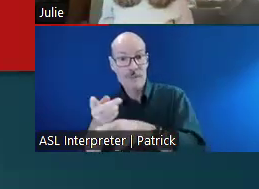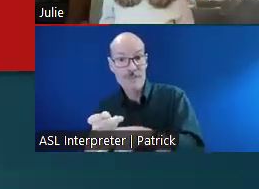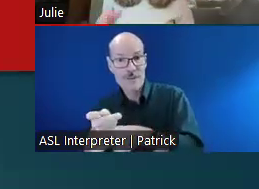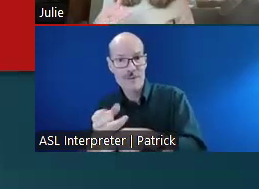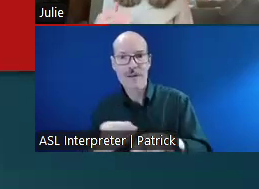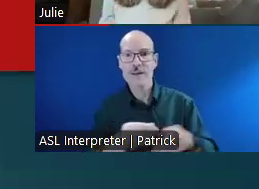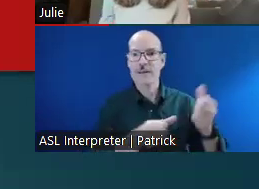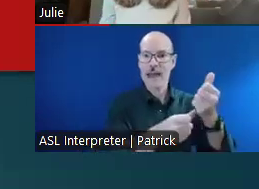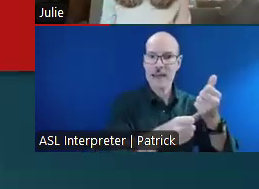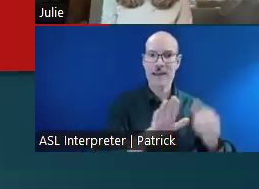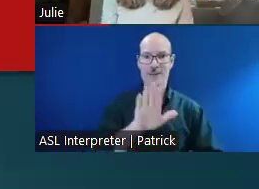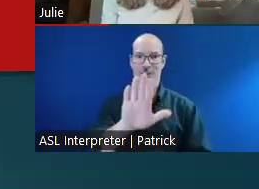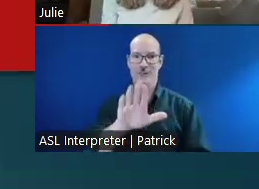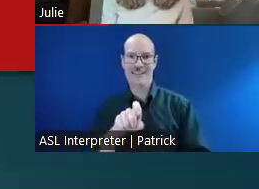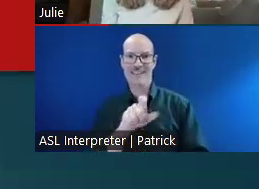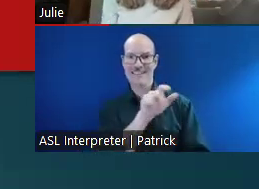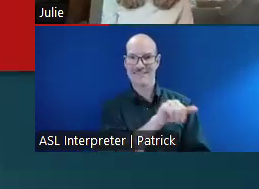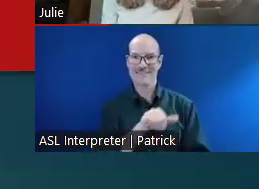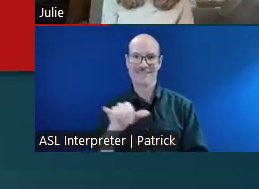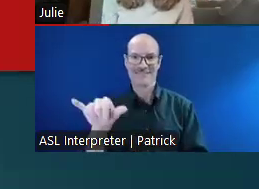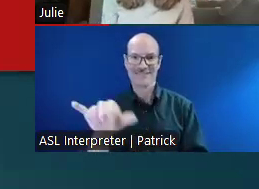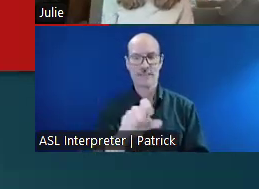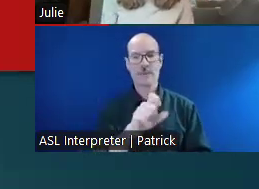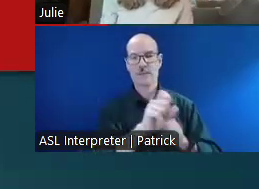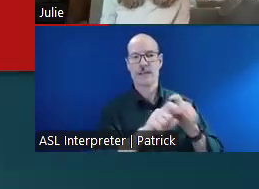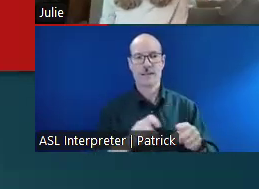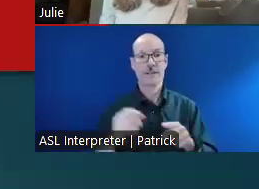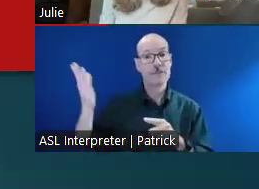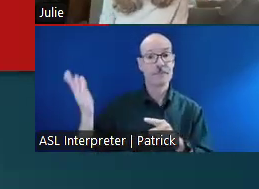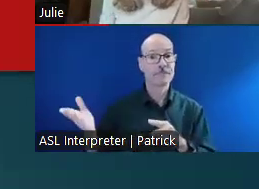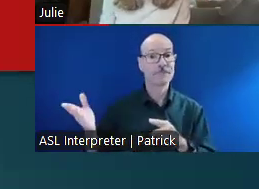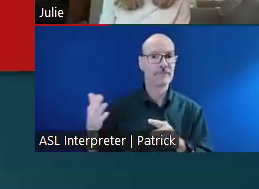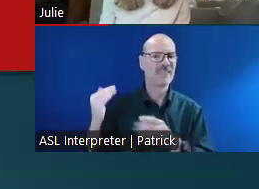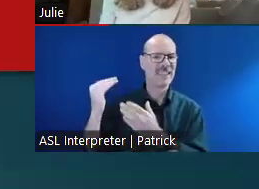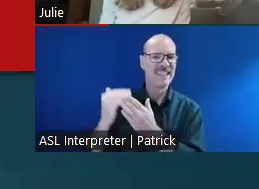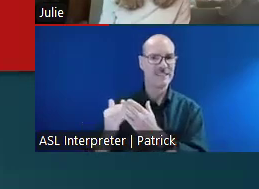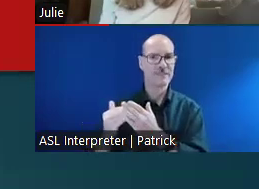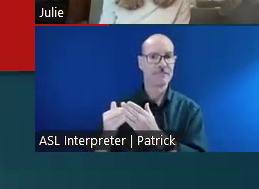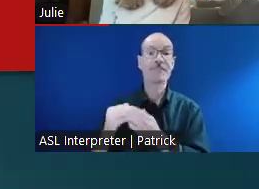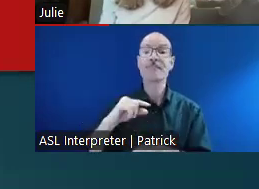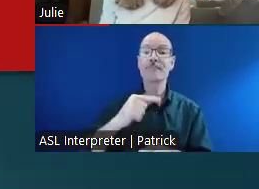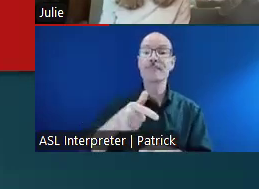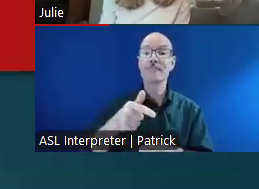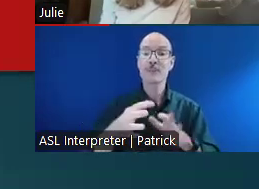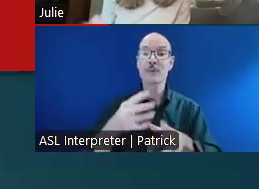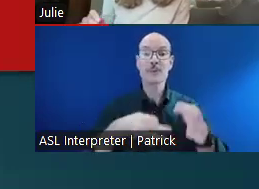You can see these questions here, which are some of the ones that I recommend over time.